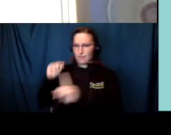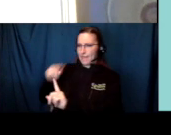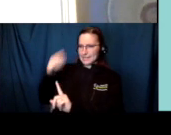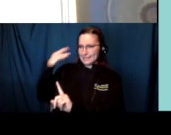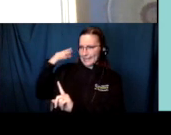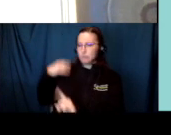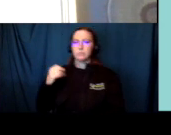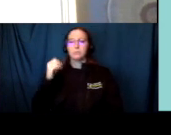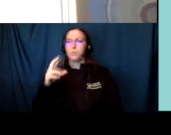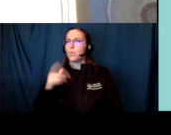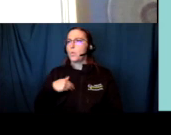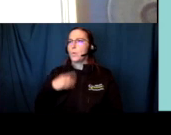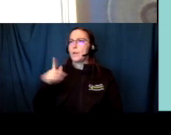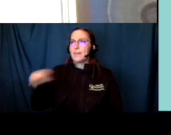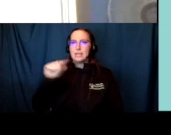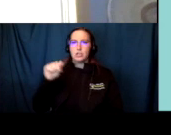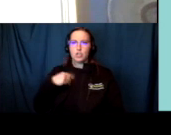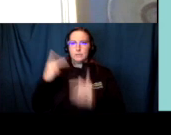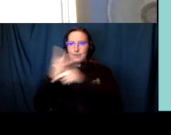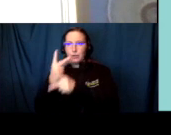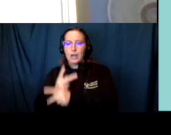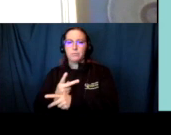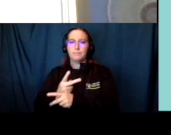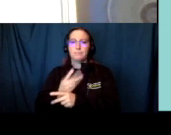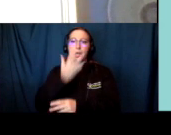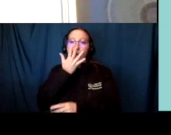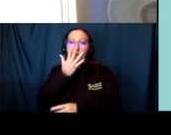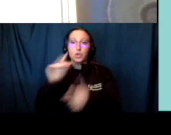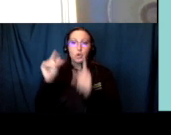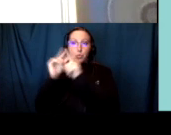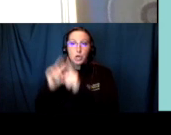have them discriminating um the color words. Identification or